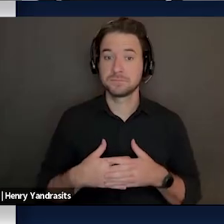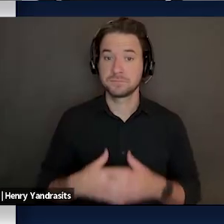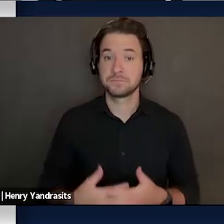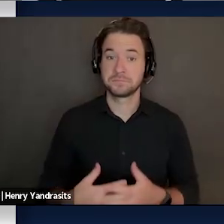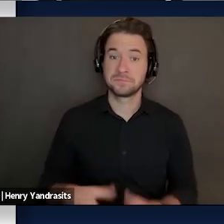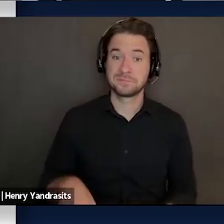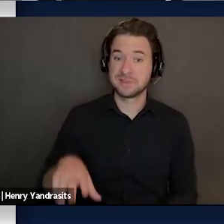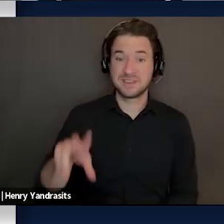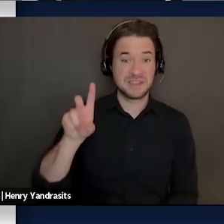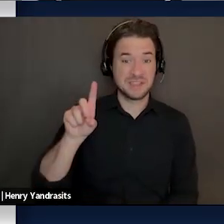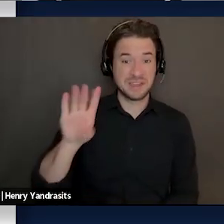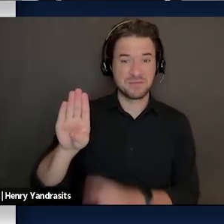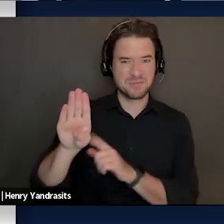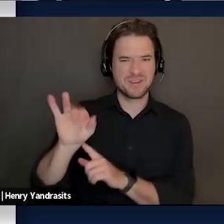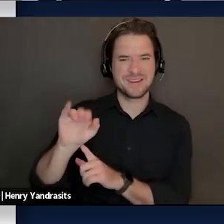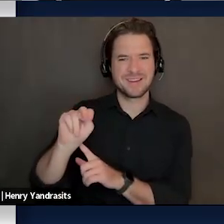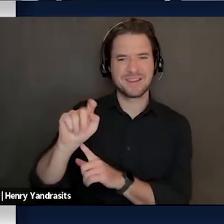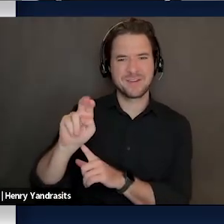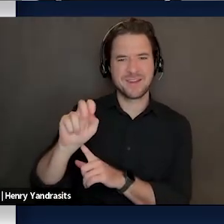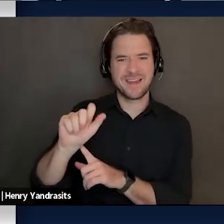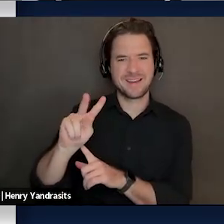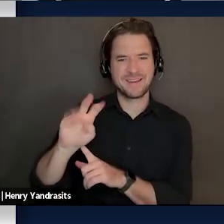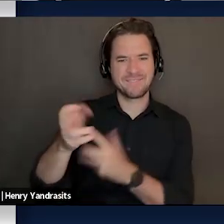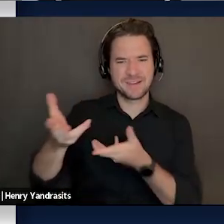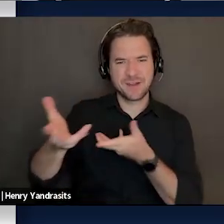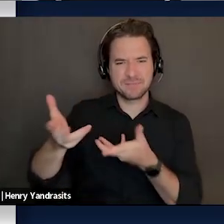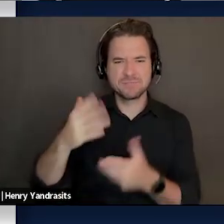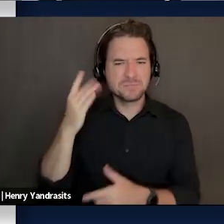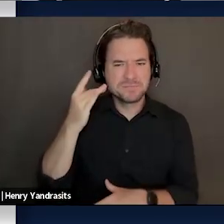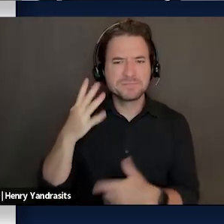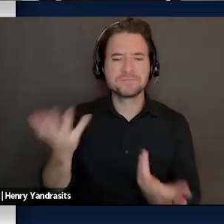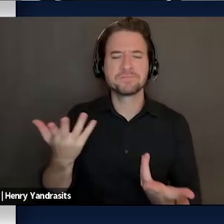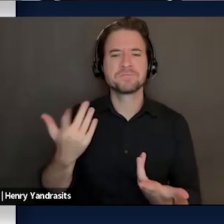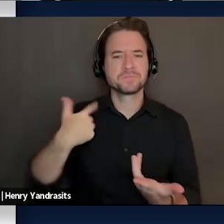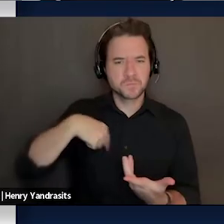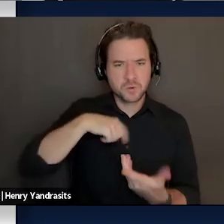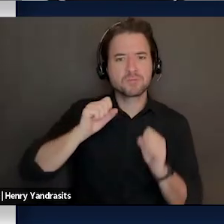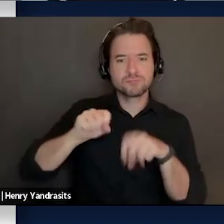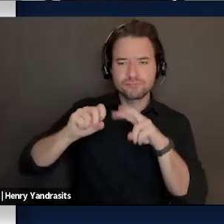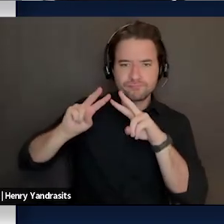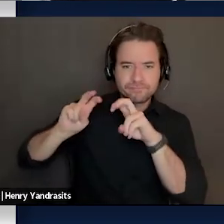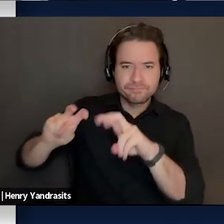So with the interactive dashboard, it gives us the opportunity to explore those different differences by groups.